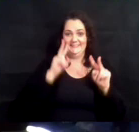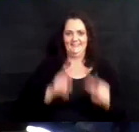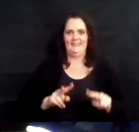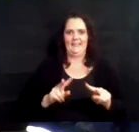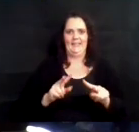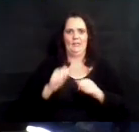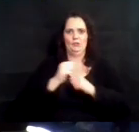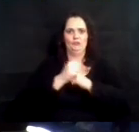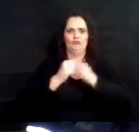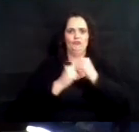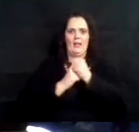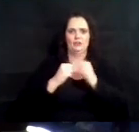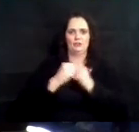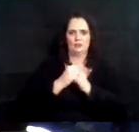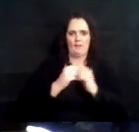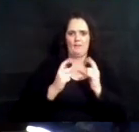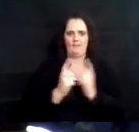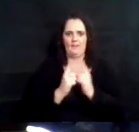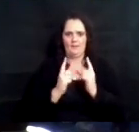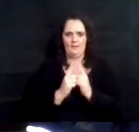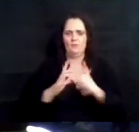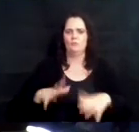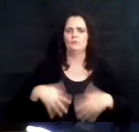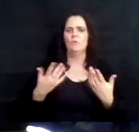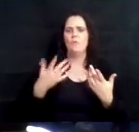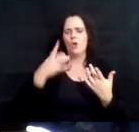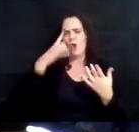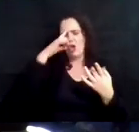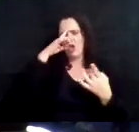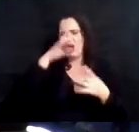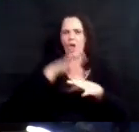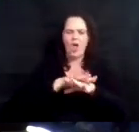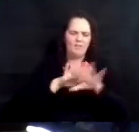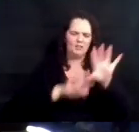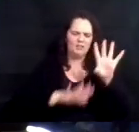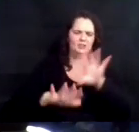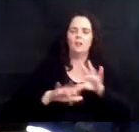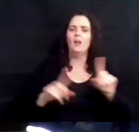We're not trying to create an illusion here that's gonna confuse anybody about what they're seeing. We want them to see that it's drawing.